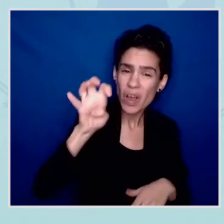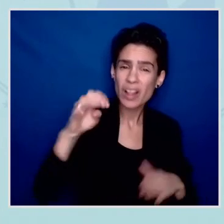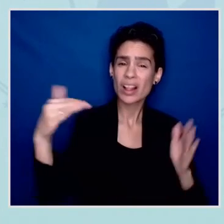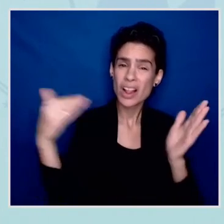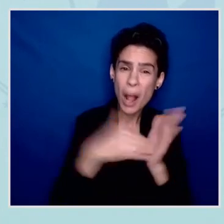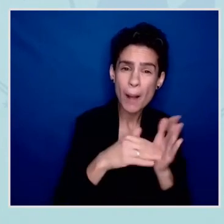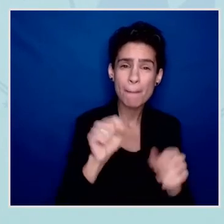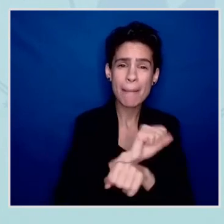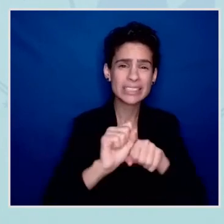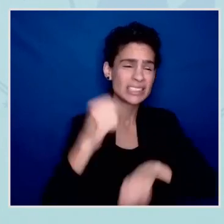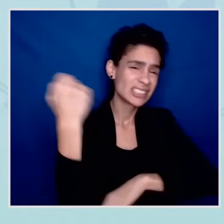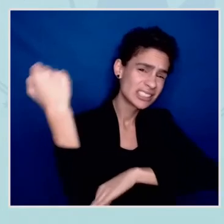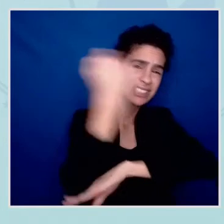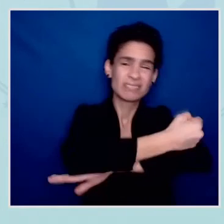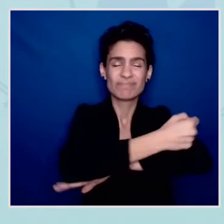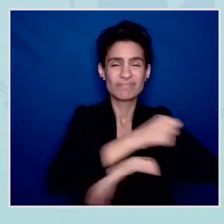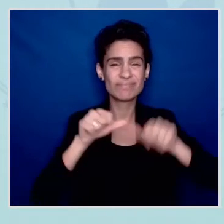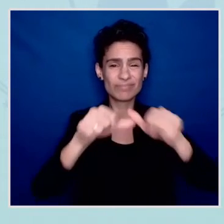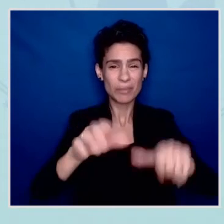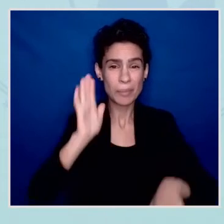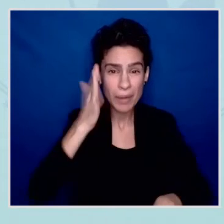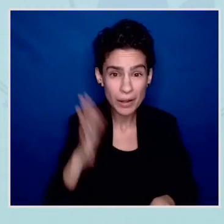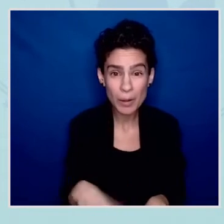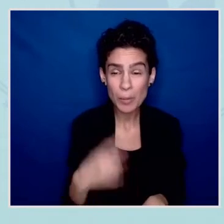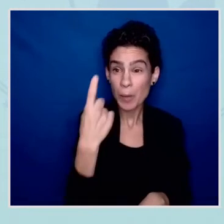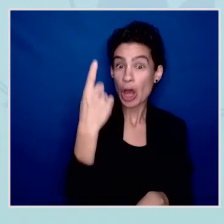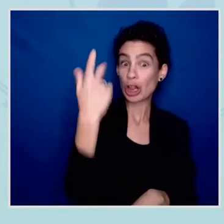1 AND 4 SMALL BUSINESSES ARE